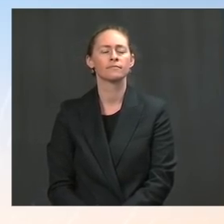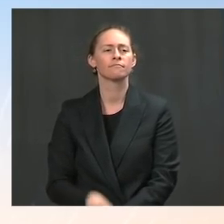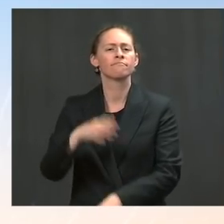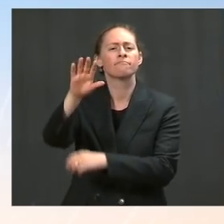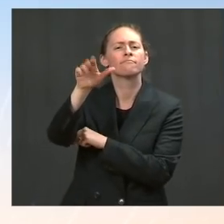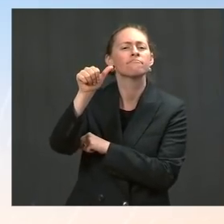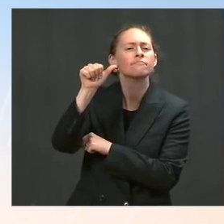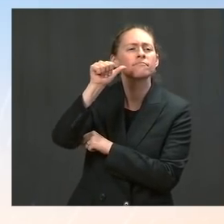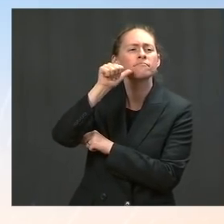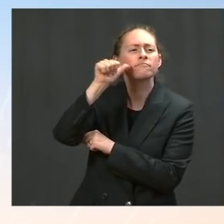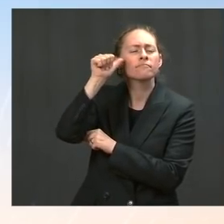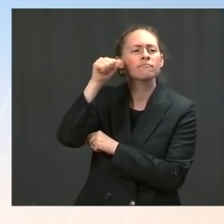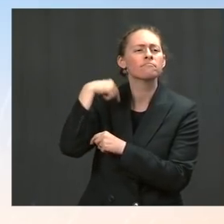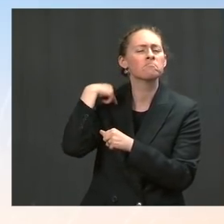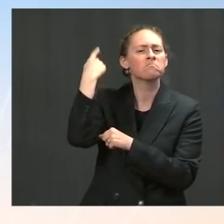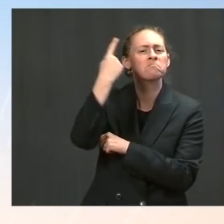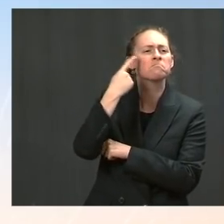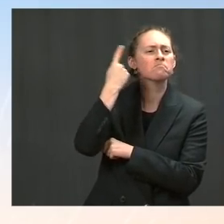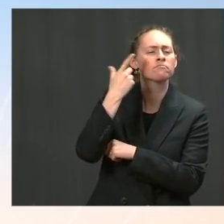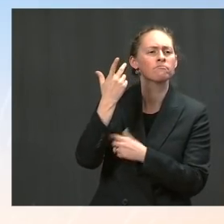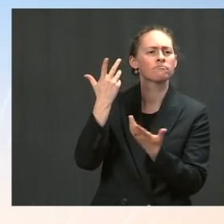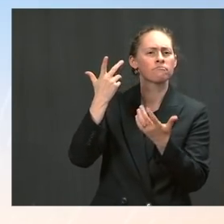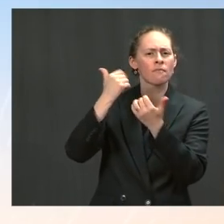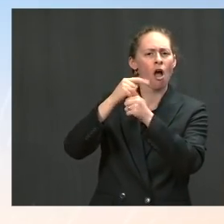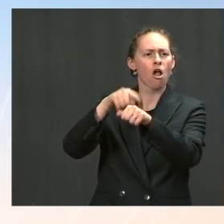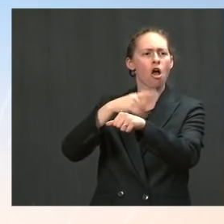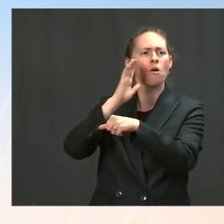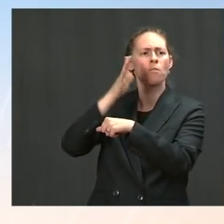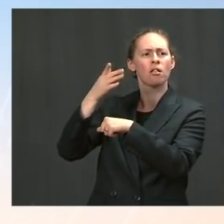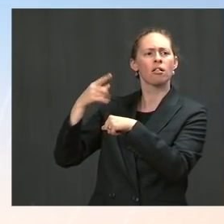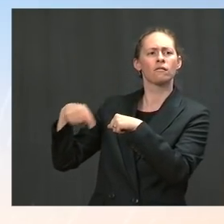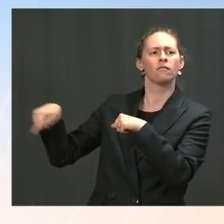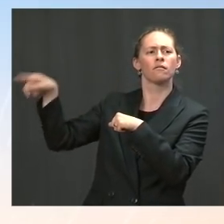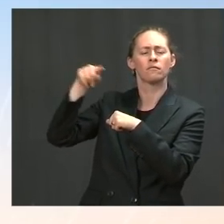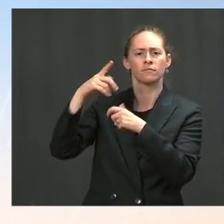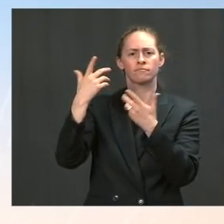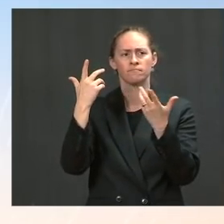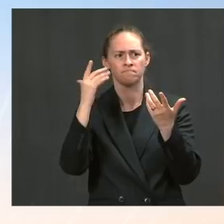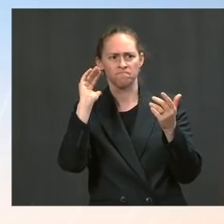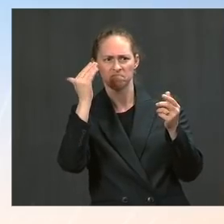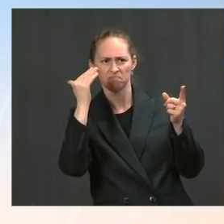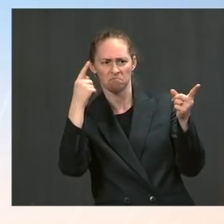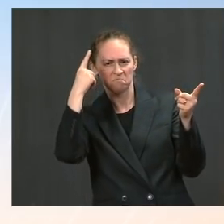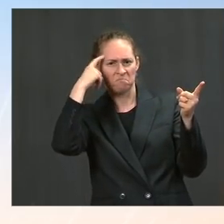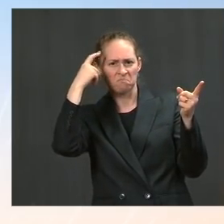on people's Facebook profiles looking for vaccine misinformation? Ms. Psaki: Well, that was quite a loaded